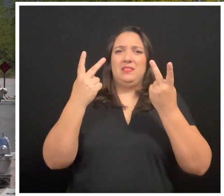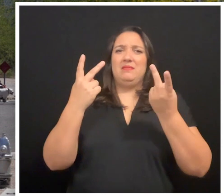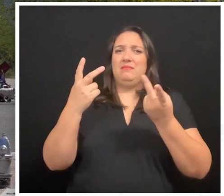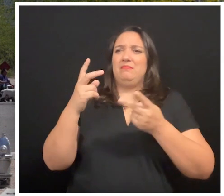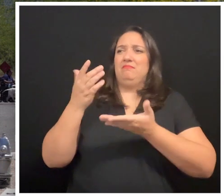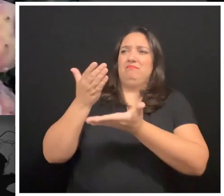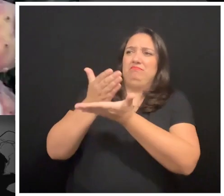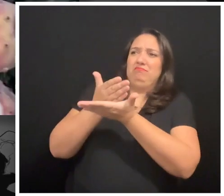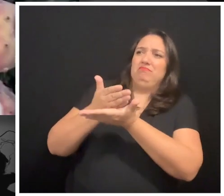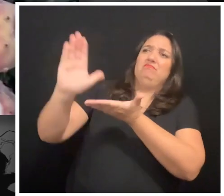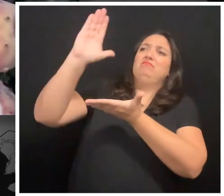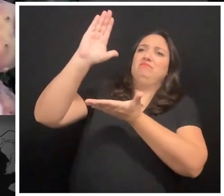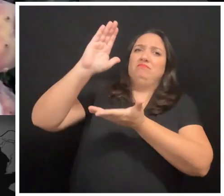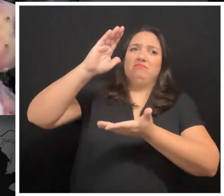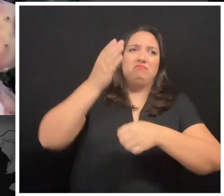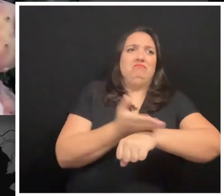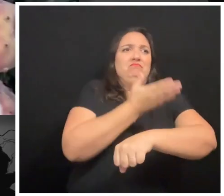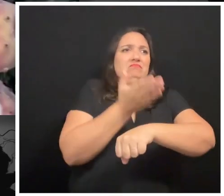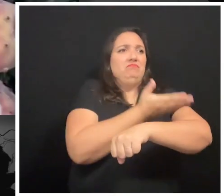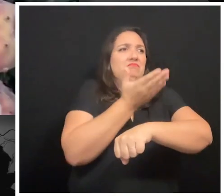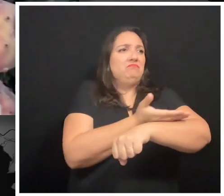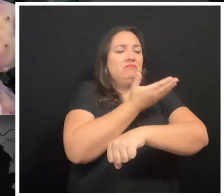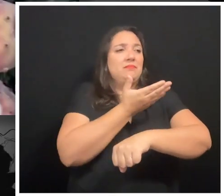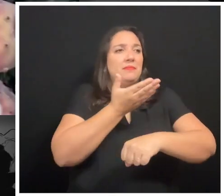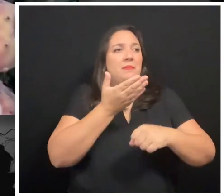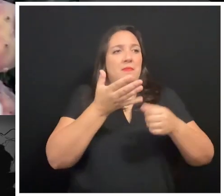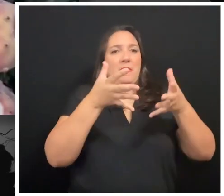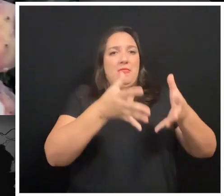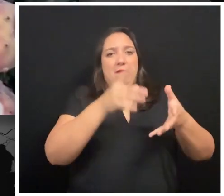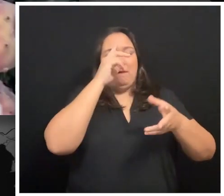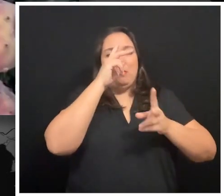which is displacing and pricing out people that have been here.